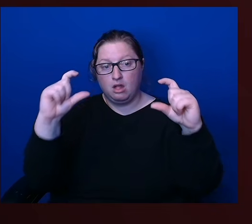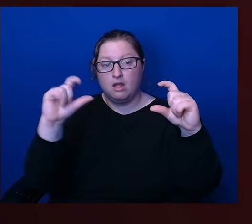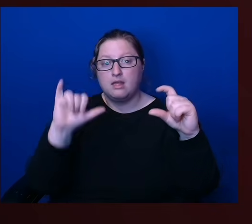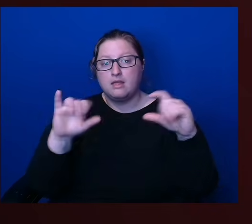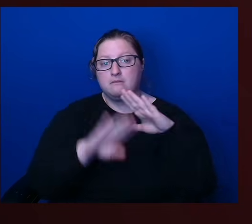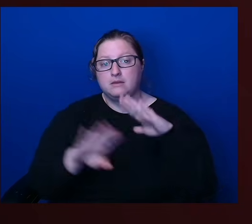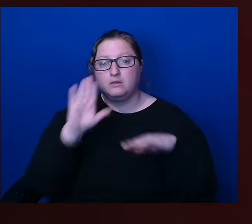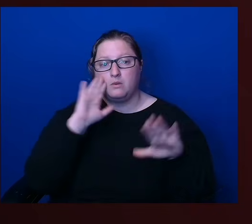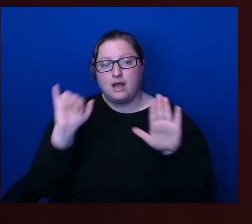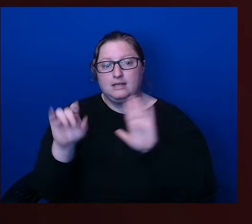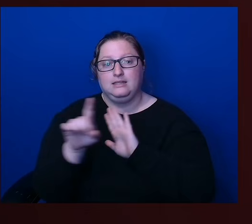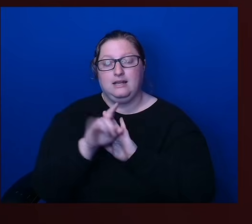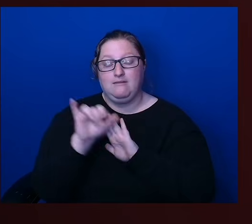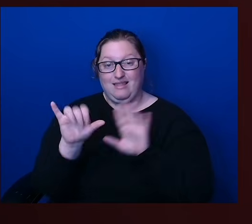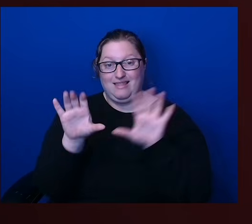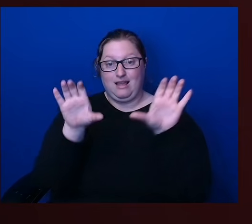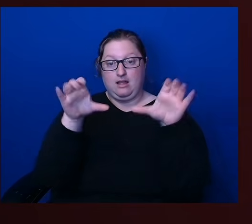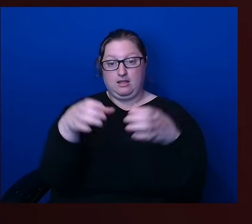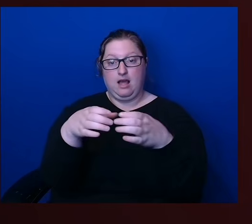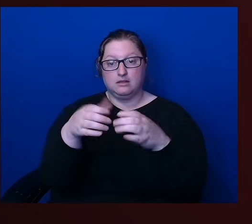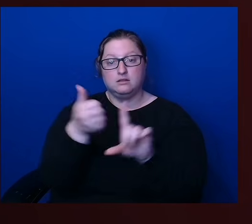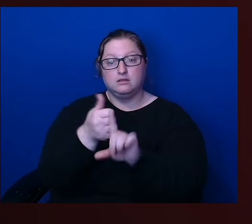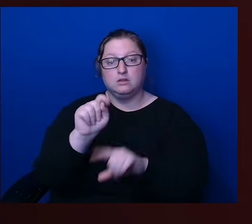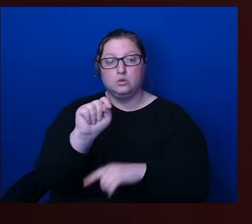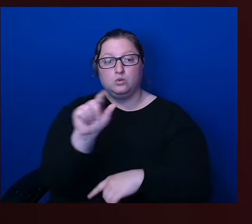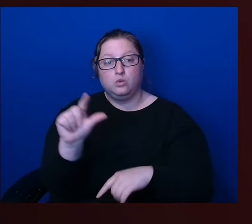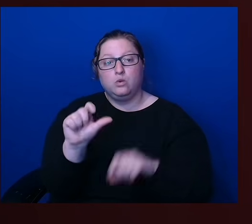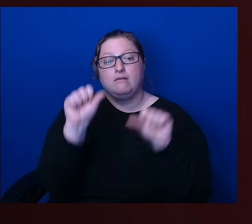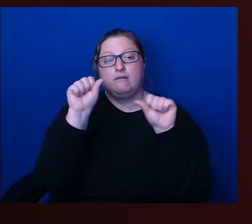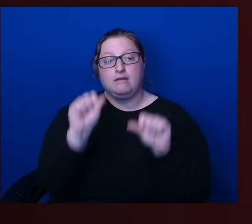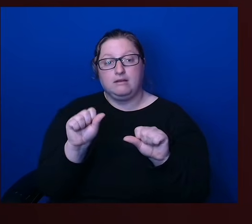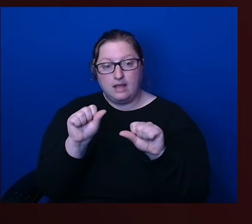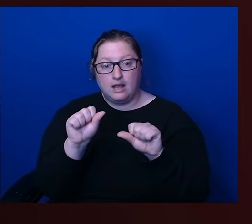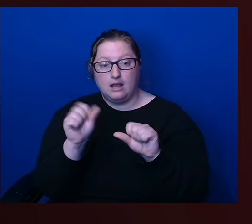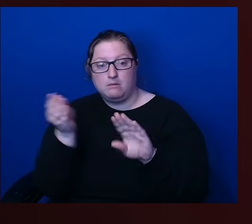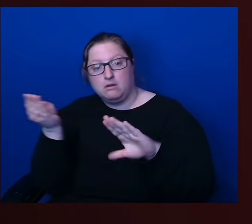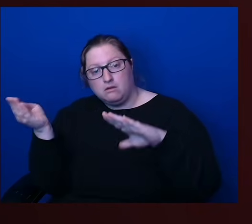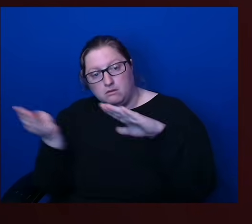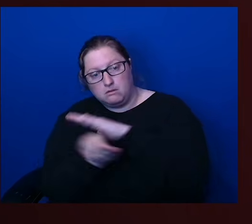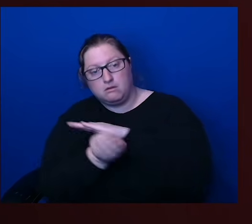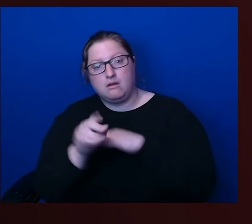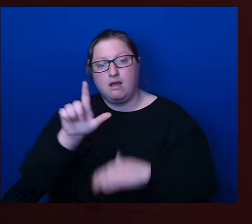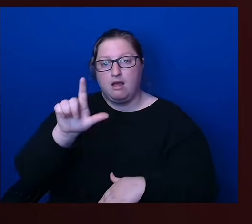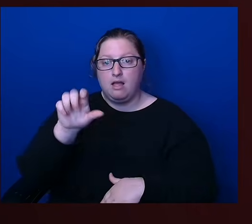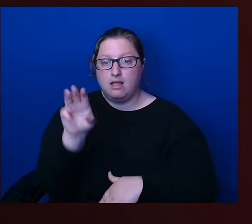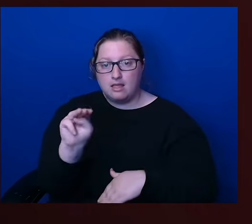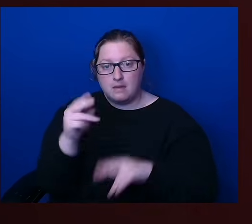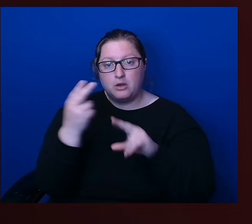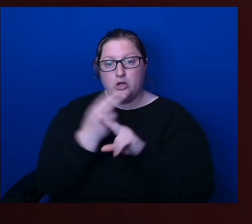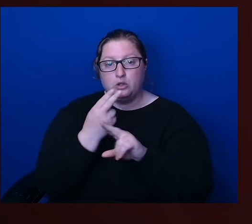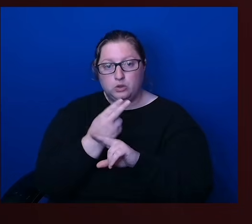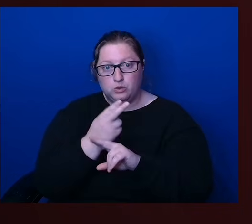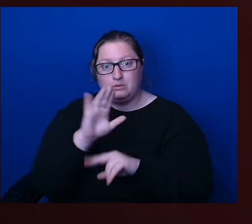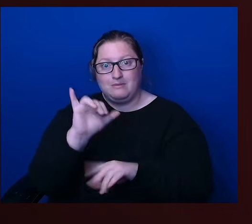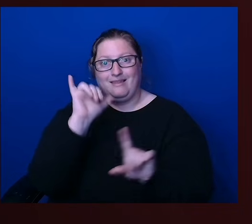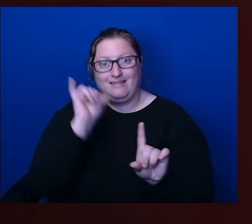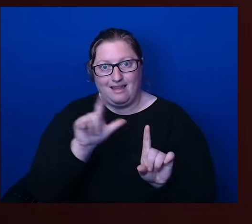this class is a tool that can be pumped into an LLM and used by that LLM to do things,